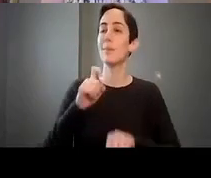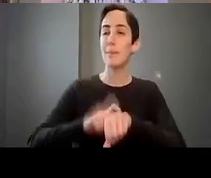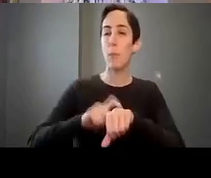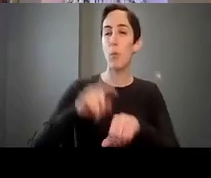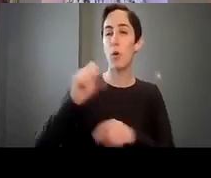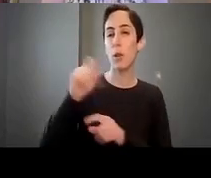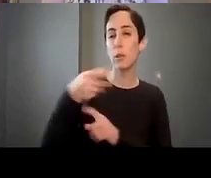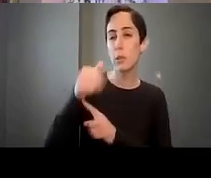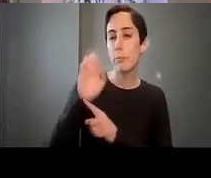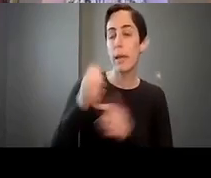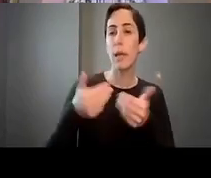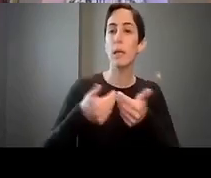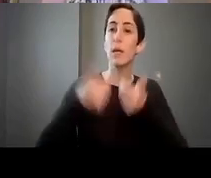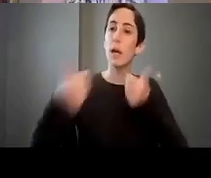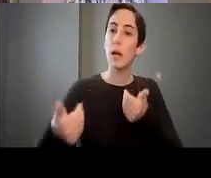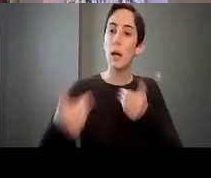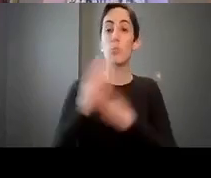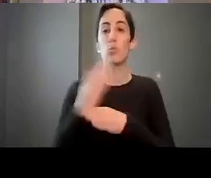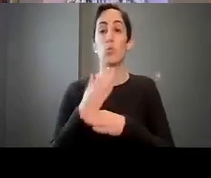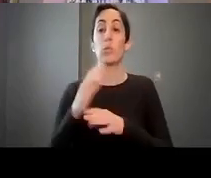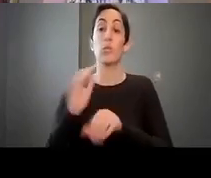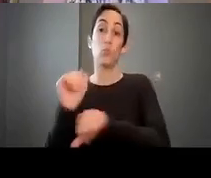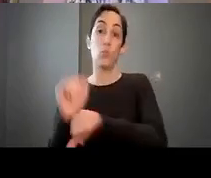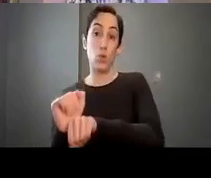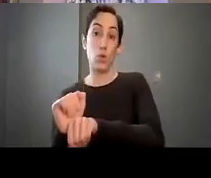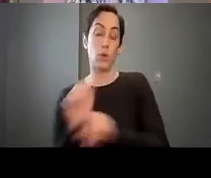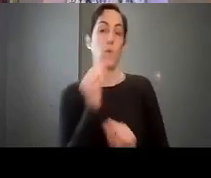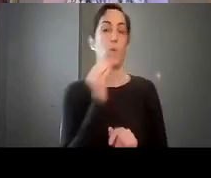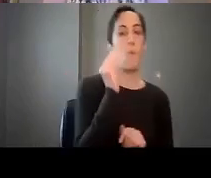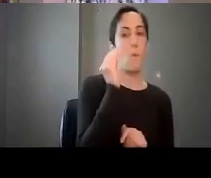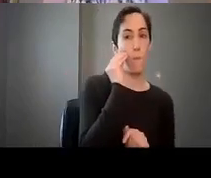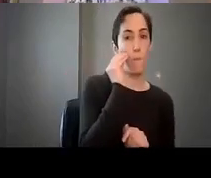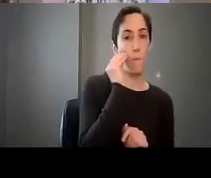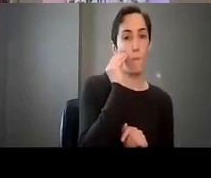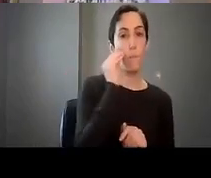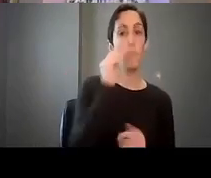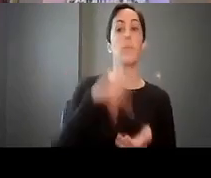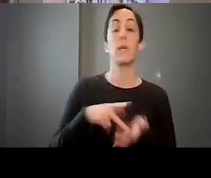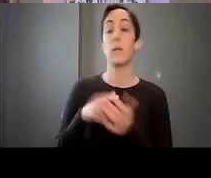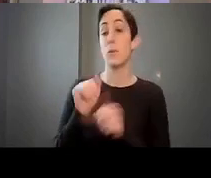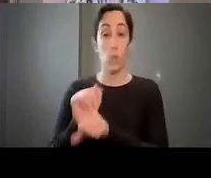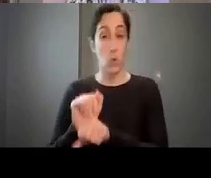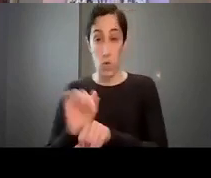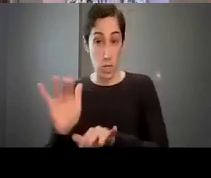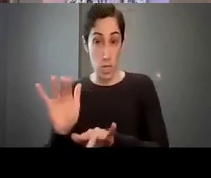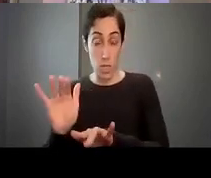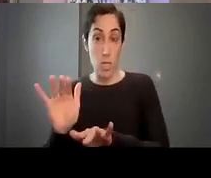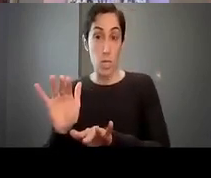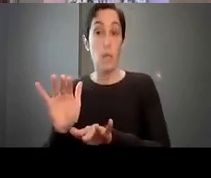opportunity to sort of debrief in your the home space, so that you have an own mind or with a trust that other. Take opportunity to sort of debrief in your a walk before you go home. Take a long own mind or with a trust that other. Take